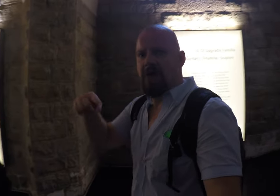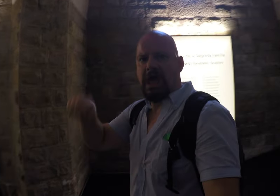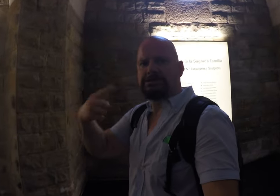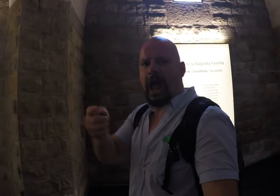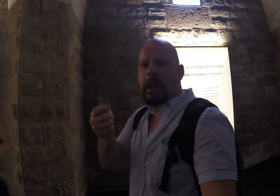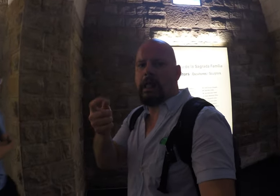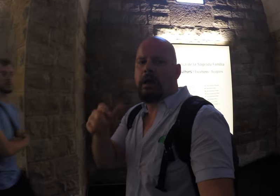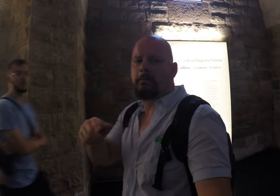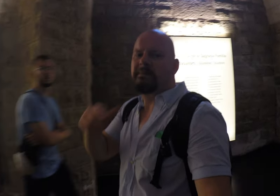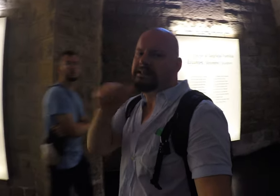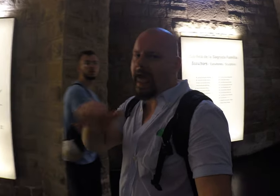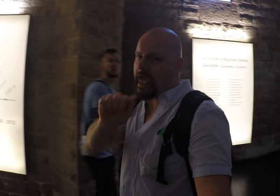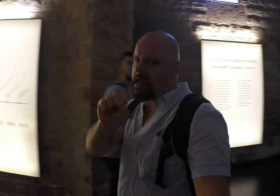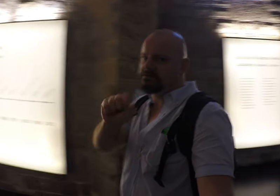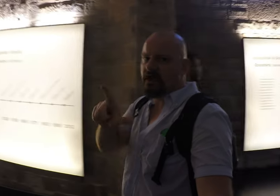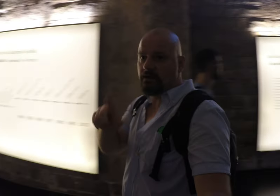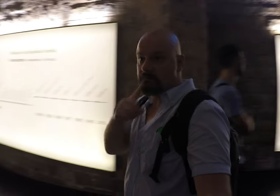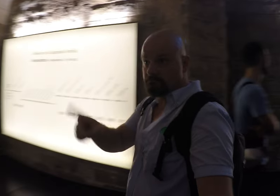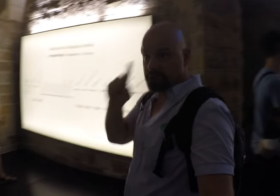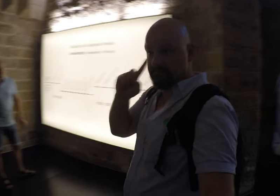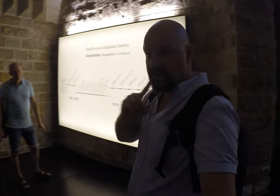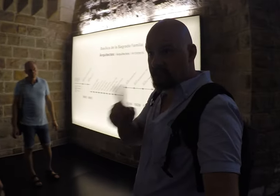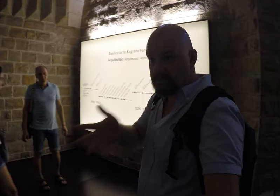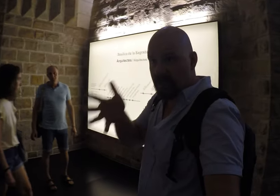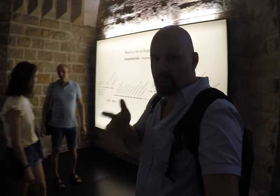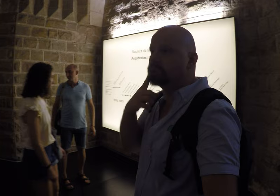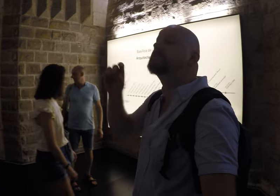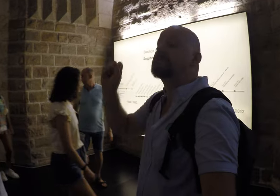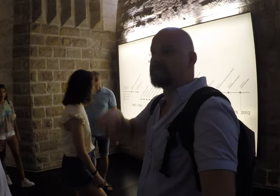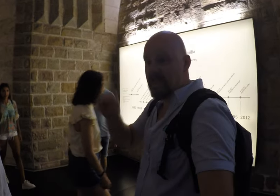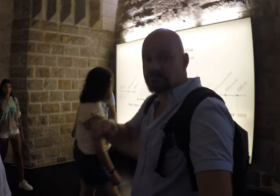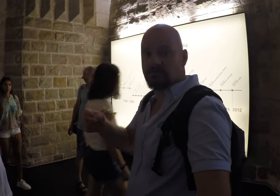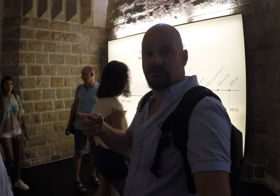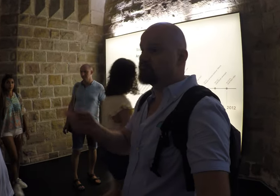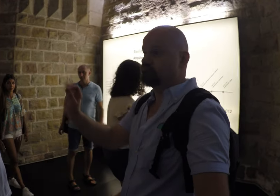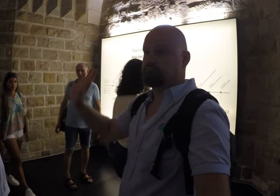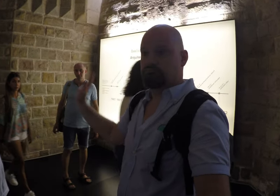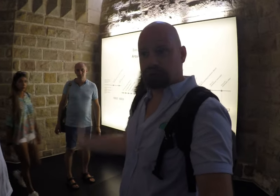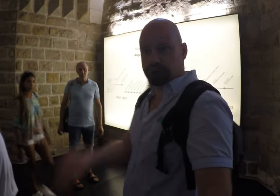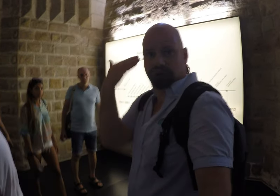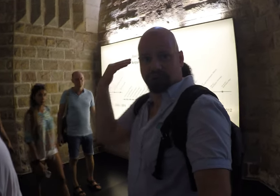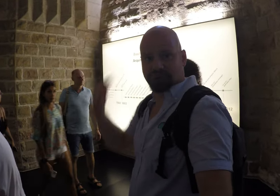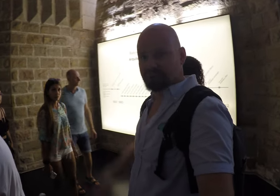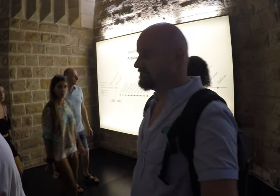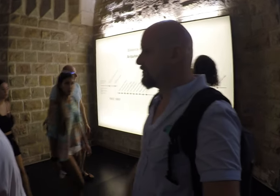It was not America Sign Language though. He was asking if we were deaf and using sign language, we replied, "Yes" and he just let us in.